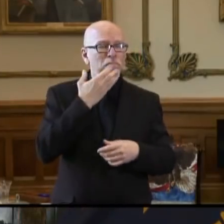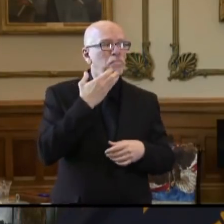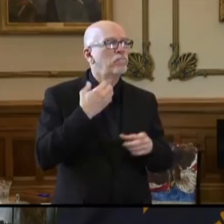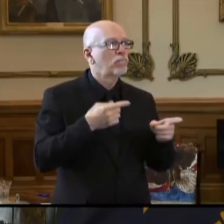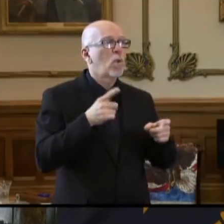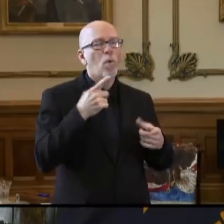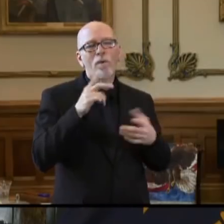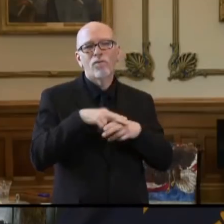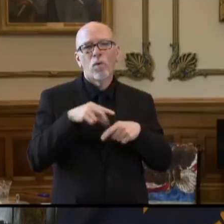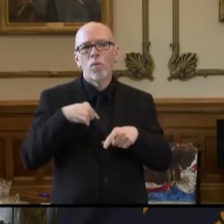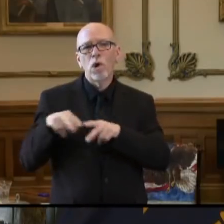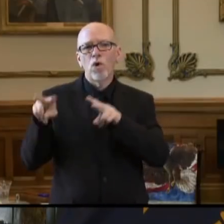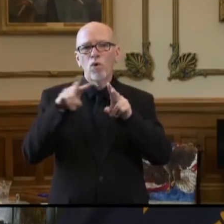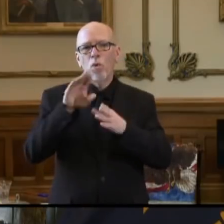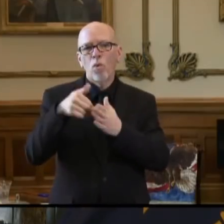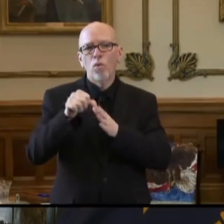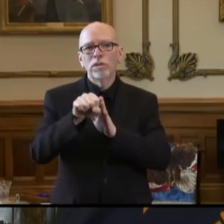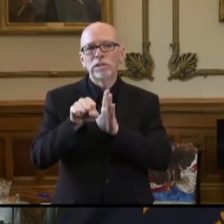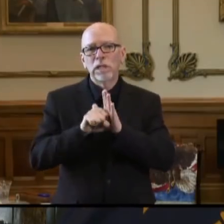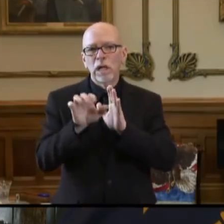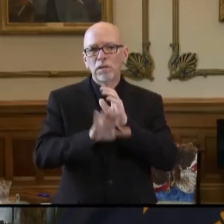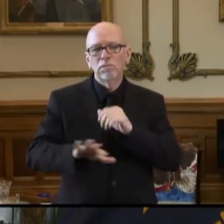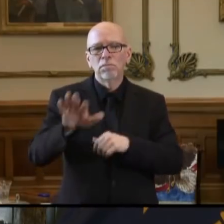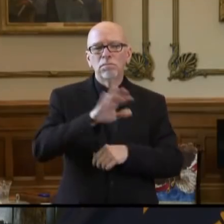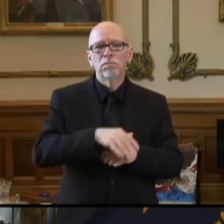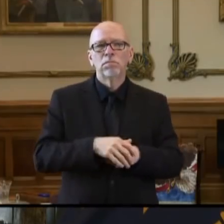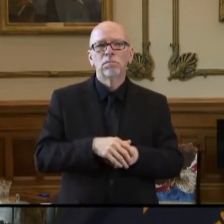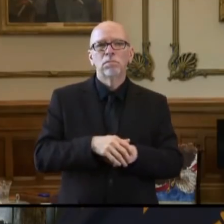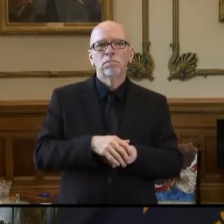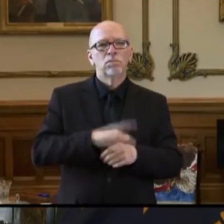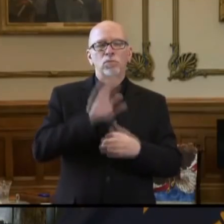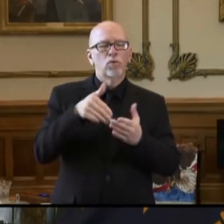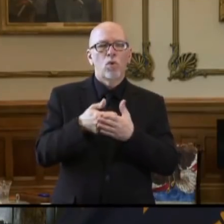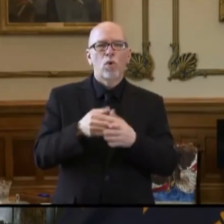COMMUNITY SERVICE HAVING STARTED ANYWHERE OUTSIDE OF THE INDIANAPOLIS AREA? WELL, WE'RE